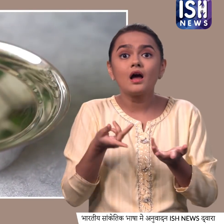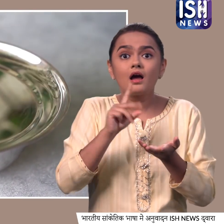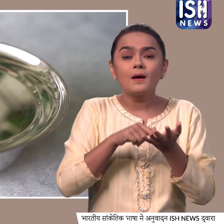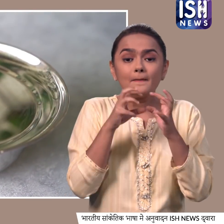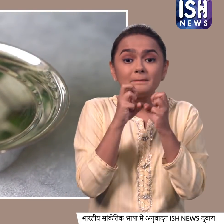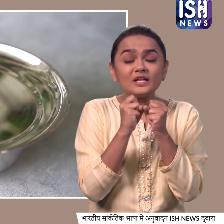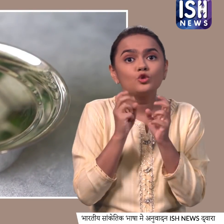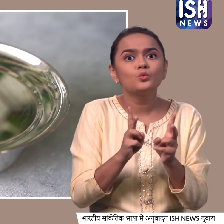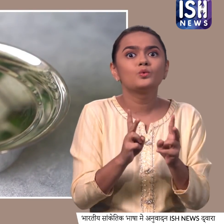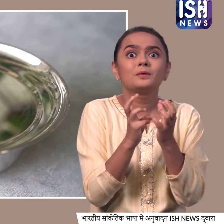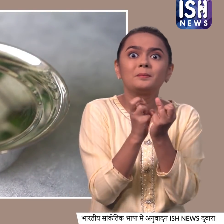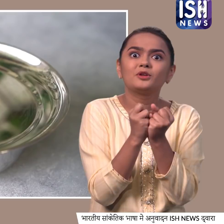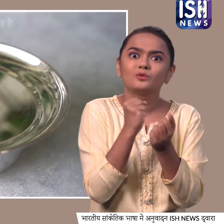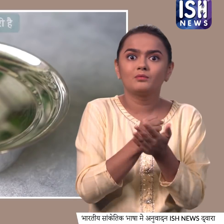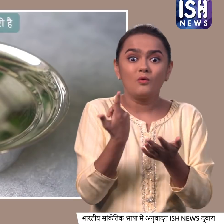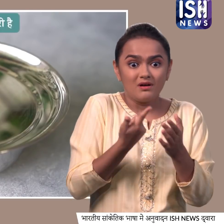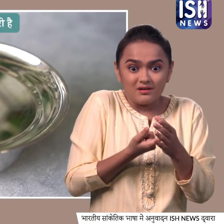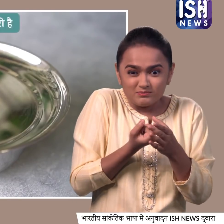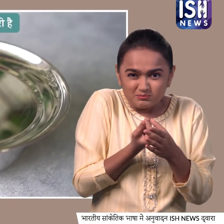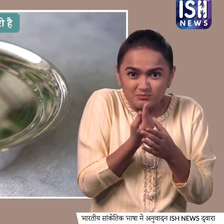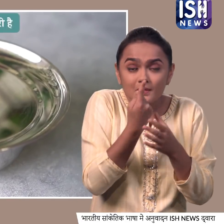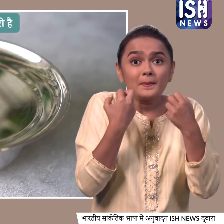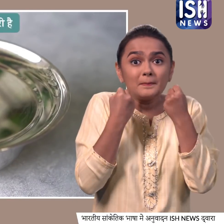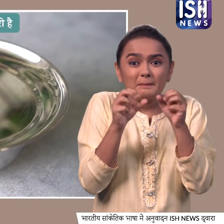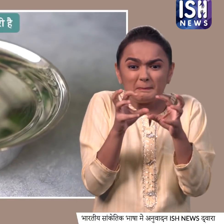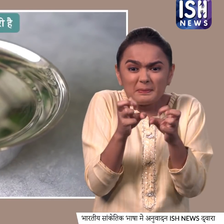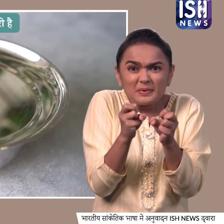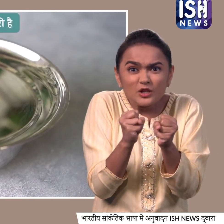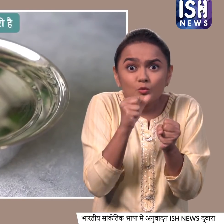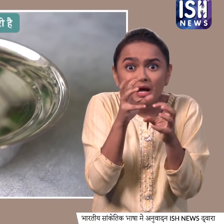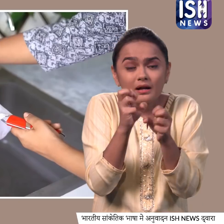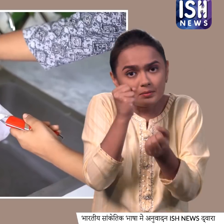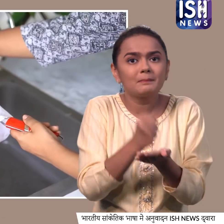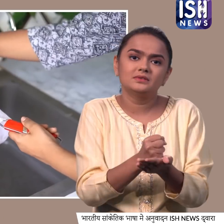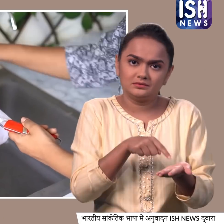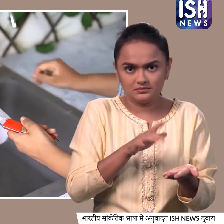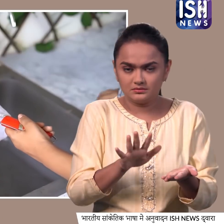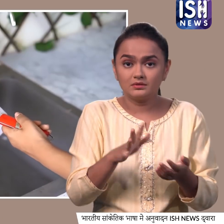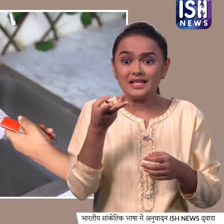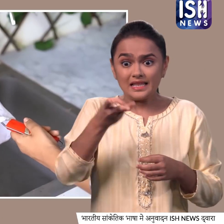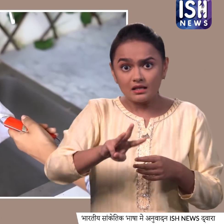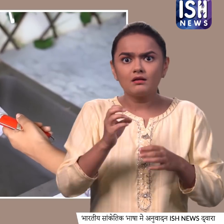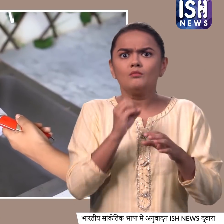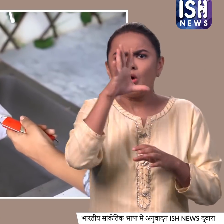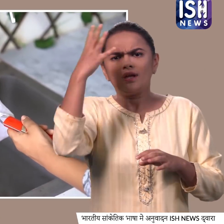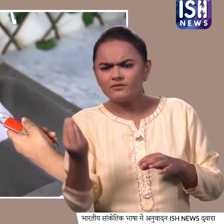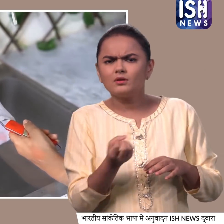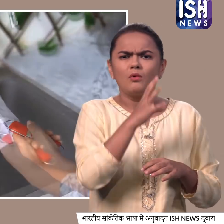So that they can retain the moisture. Moisture is really important for growth Just wash them like this for 3 days